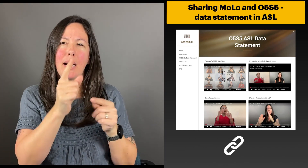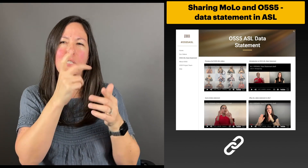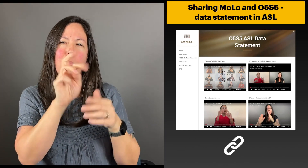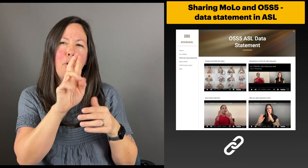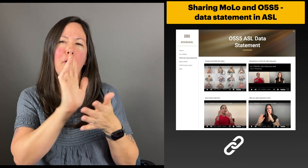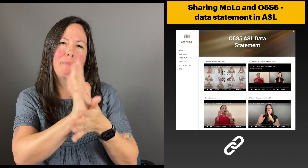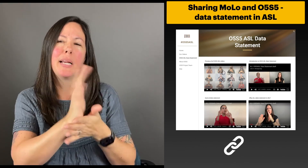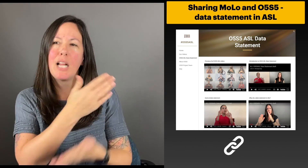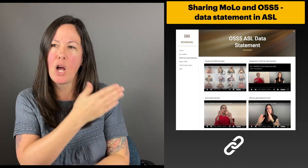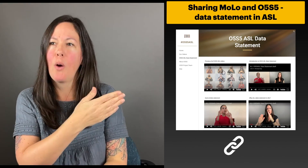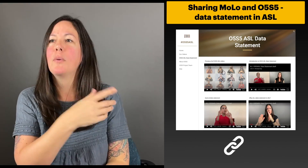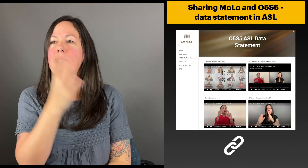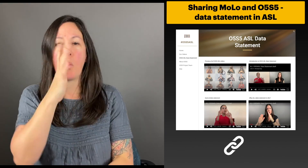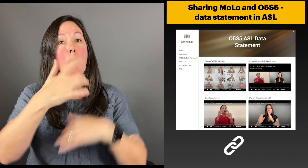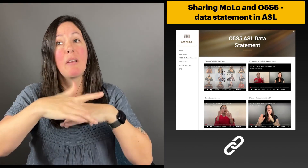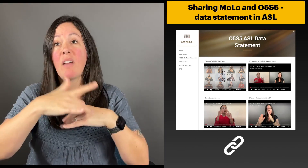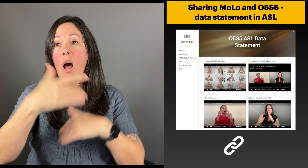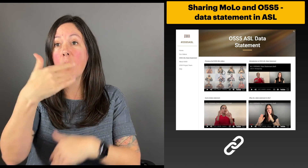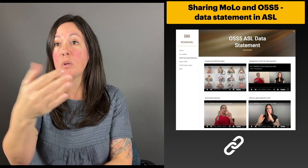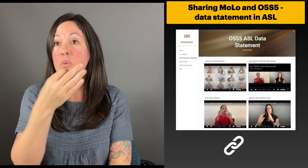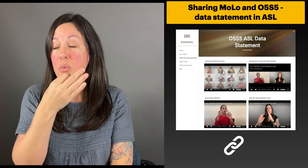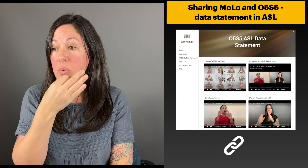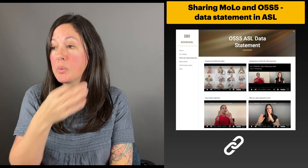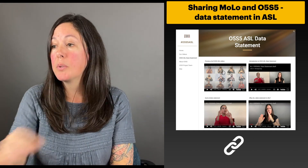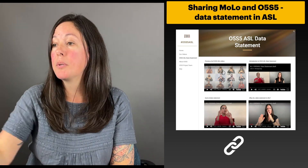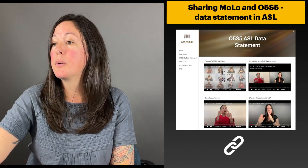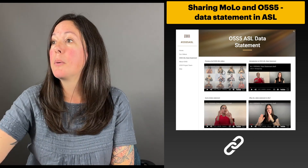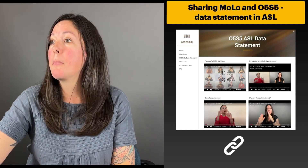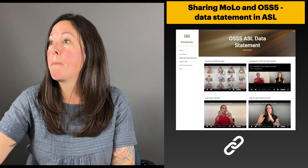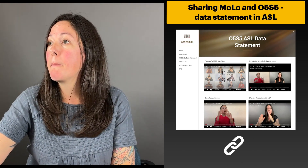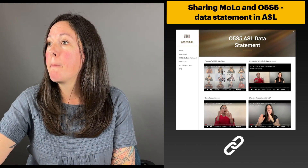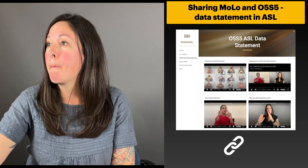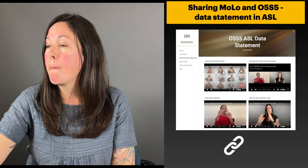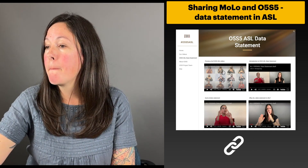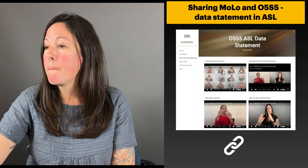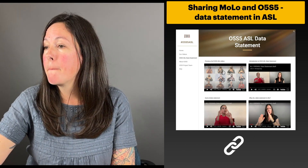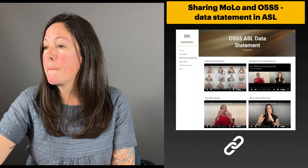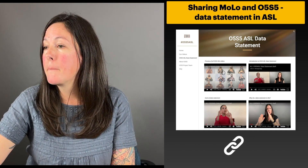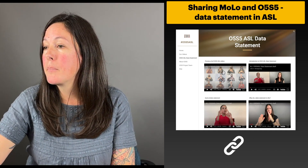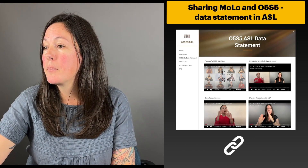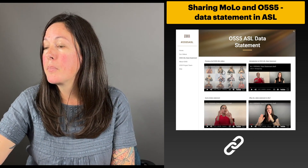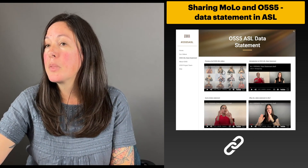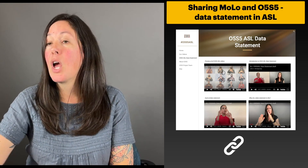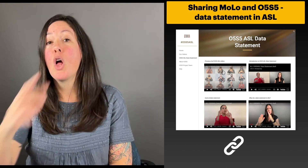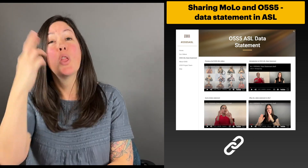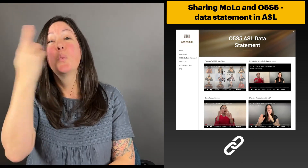know that the information is there and it is for the community in the language of the